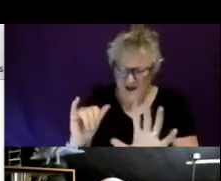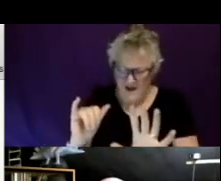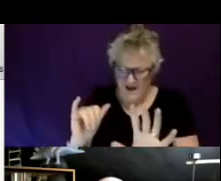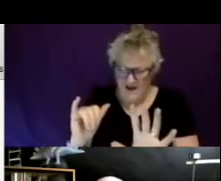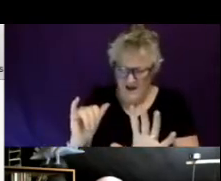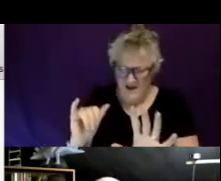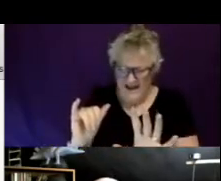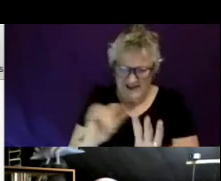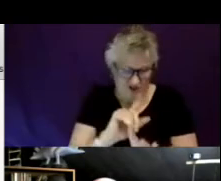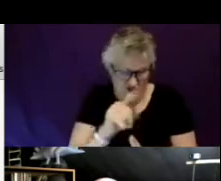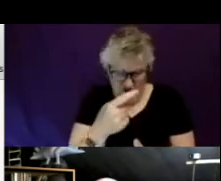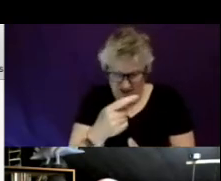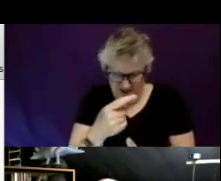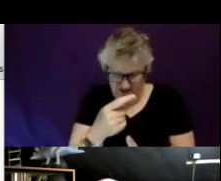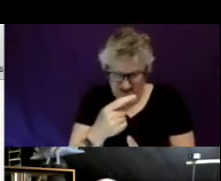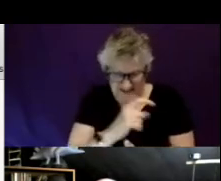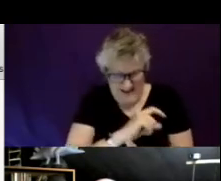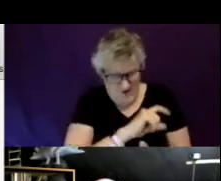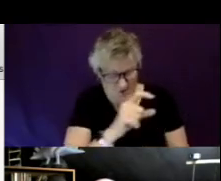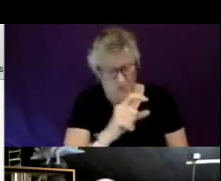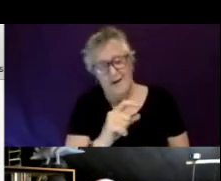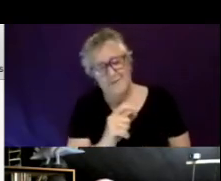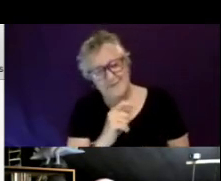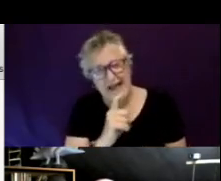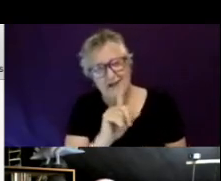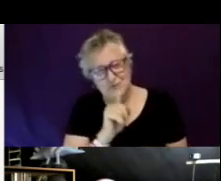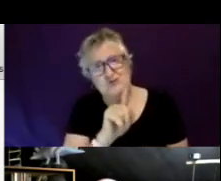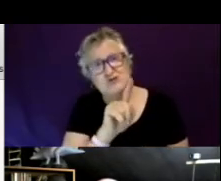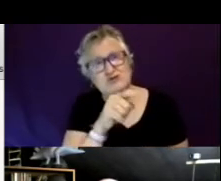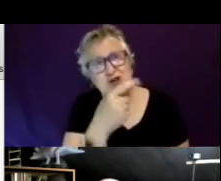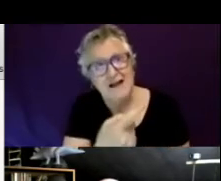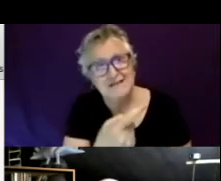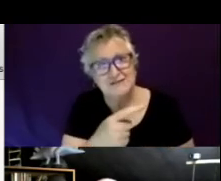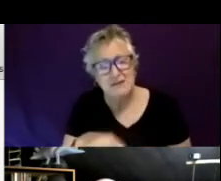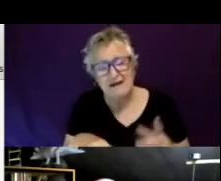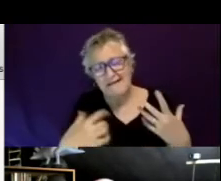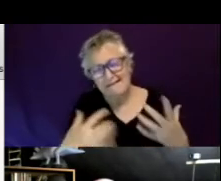that's nothing but that's huge! Yes it's-- it's, it was, it was good,